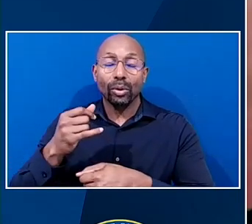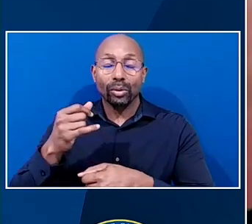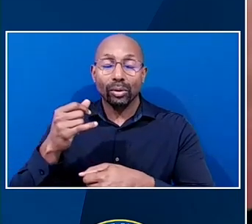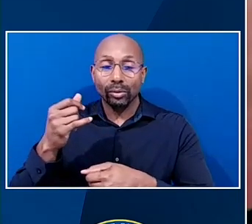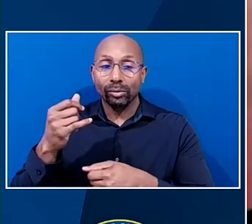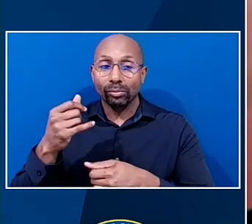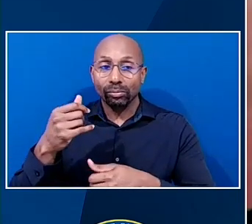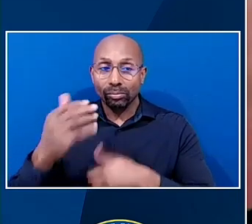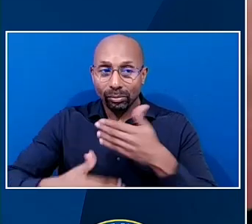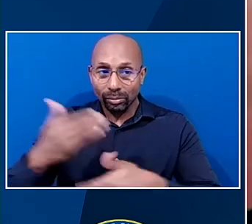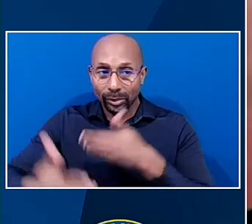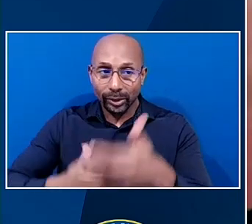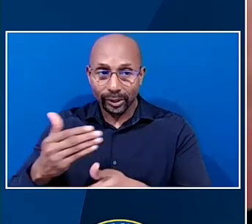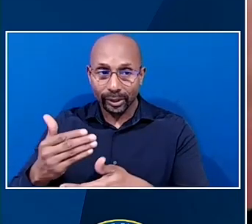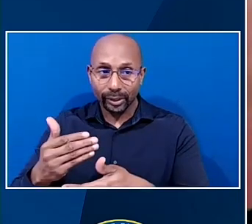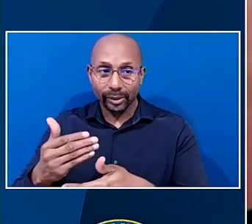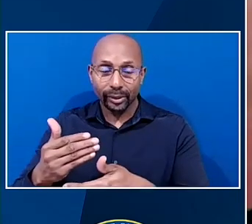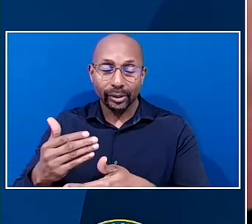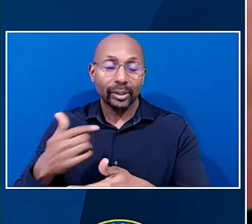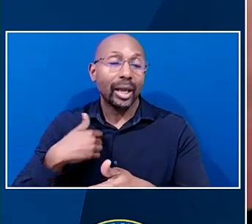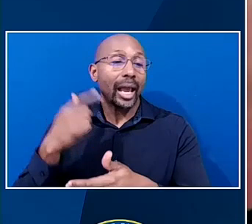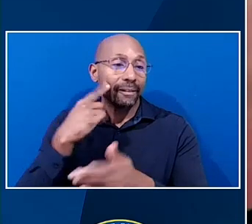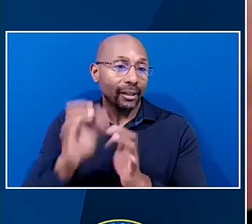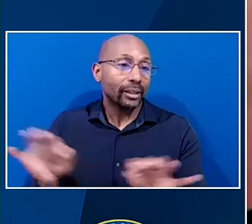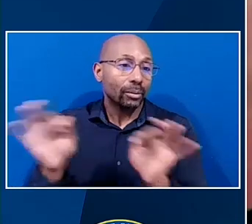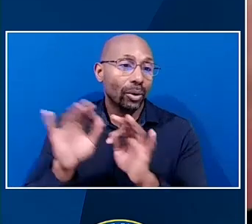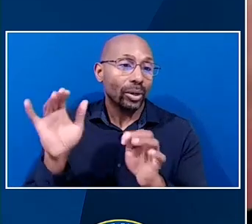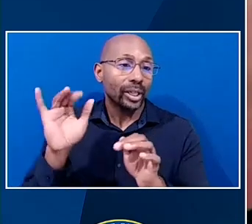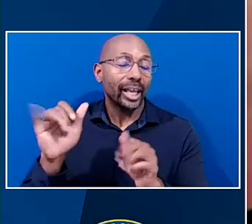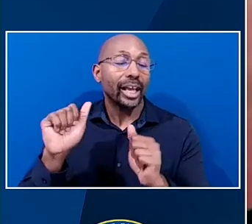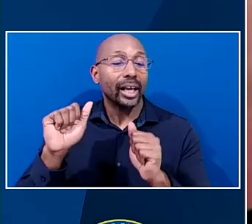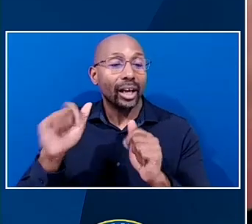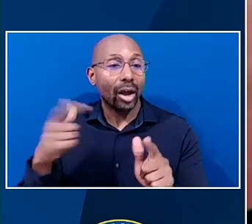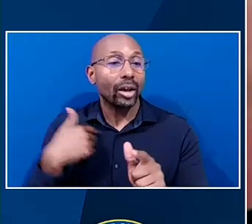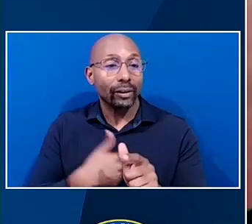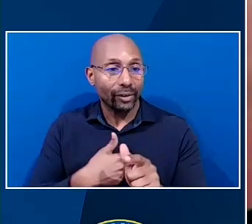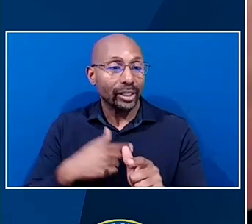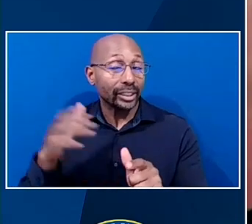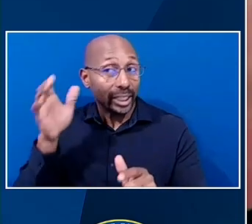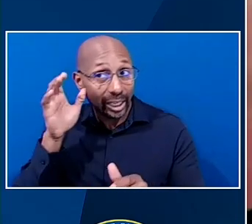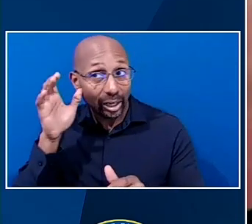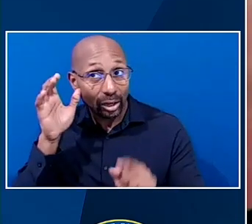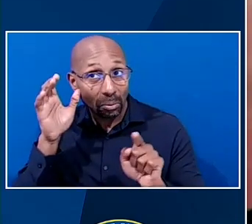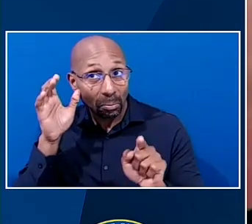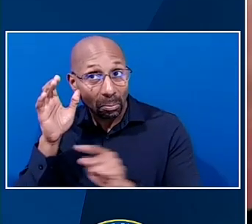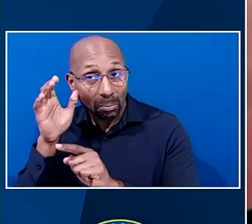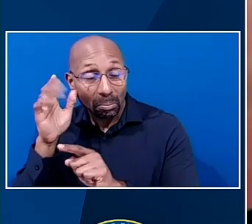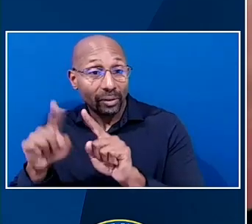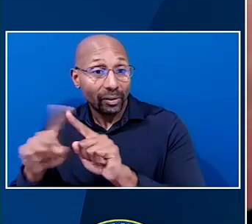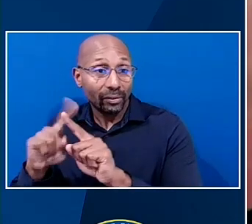think it's important that we all hear all perspectives, but we would like to be informed by talking to these particular